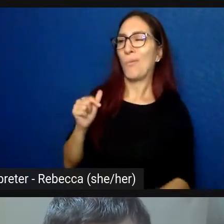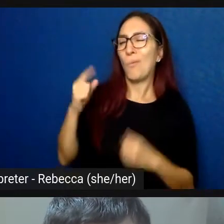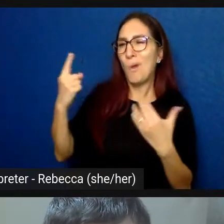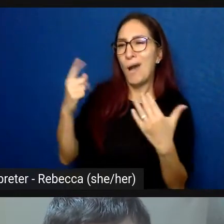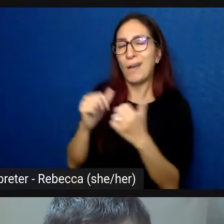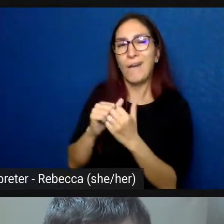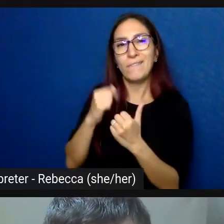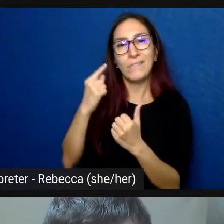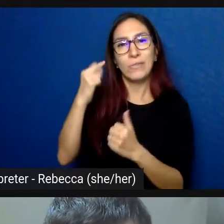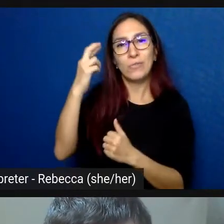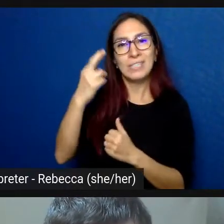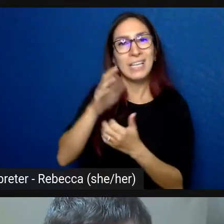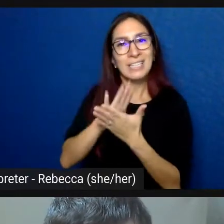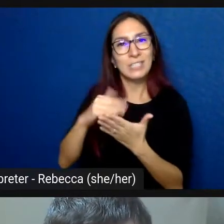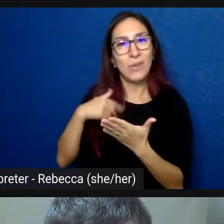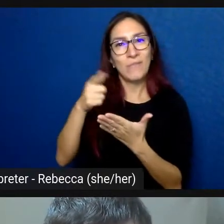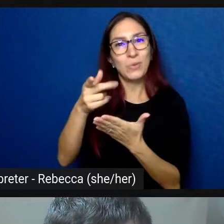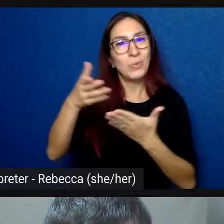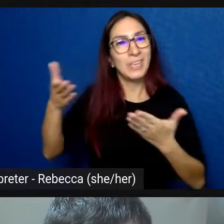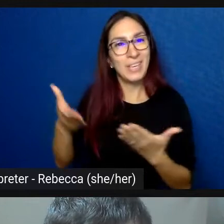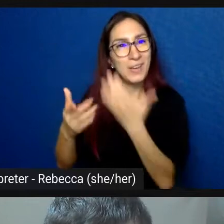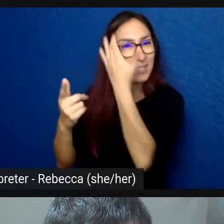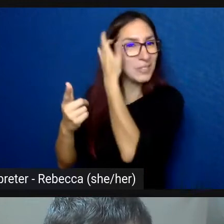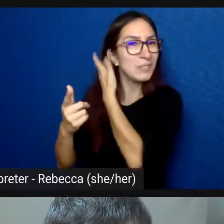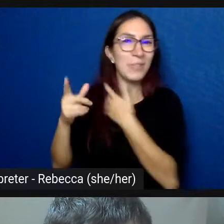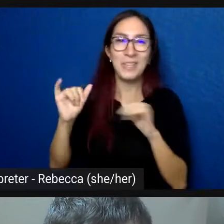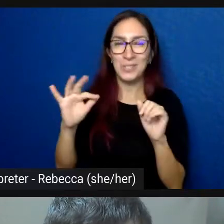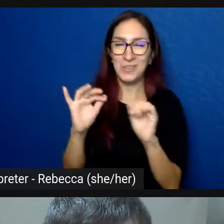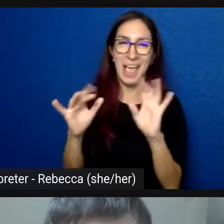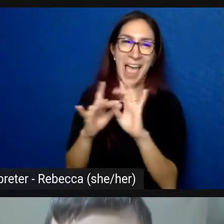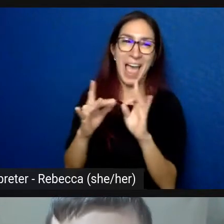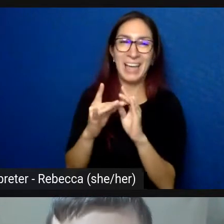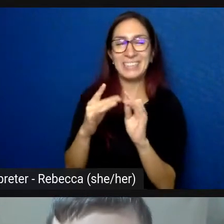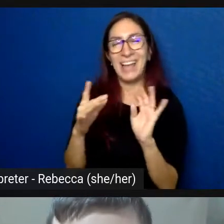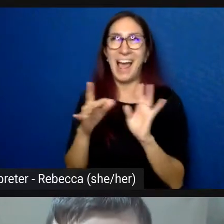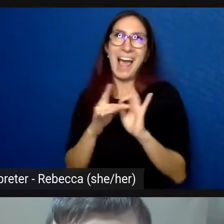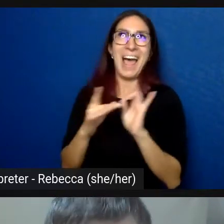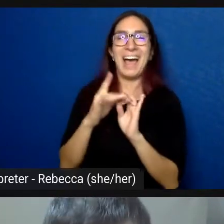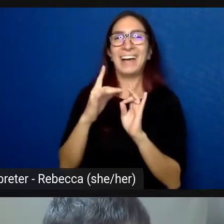is so that you could flatter us so much. Thank you very much for that.